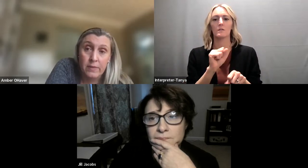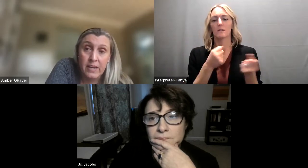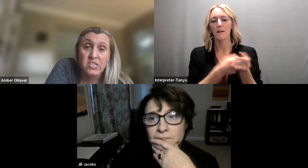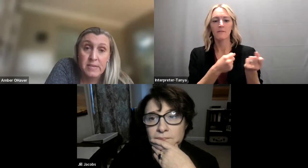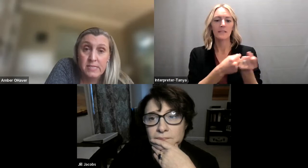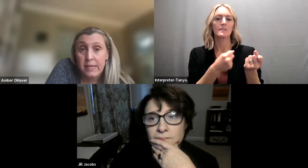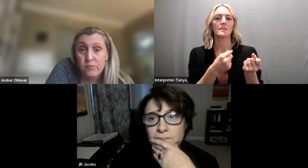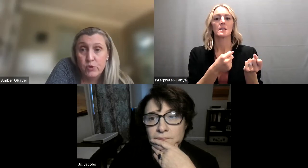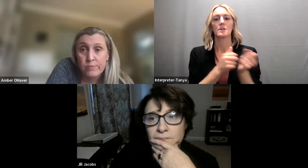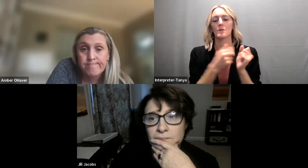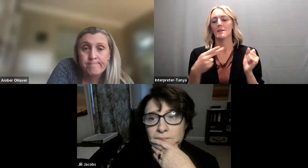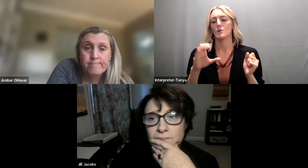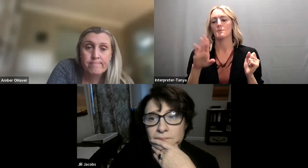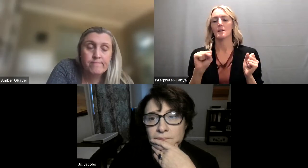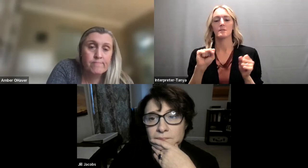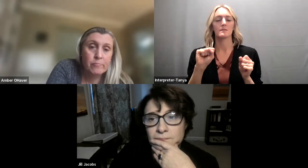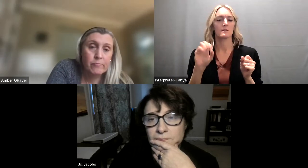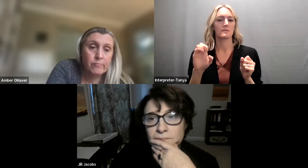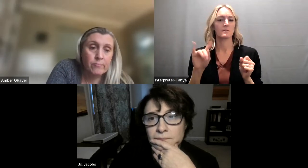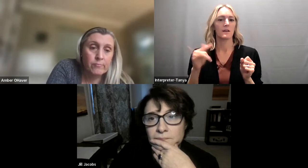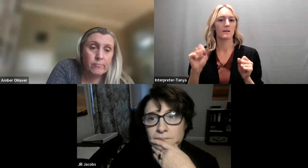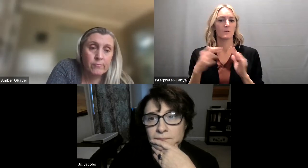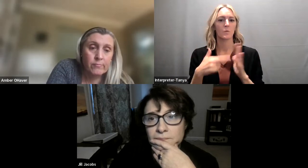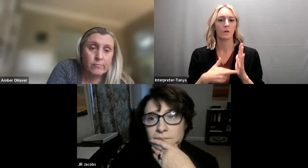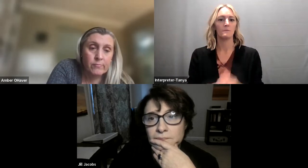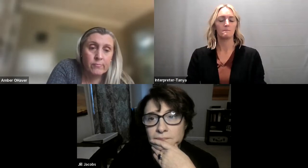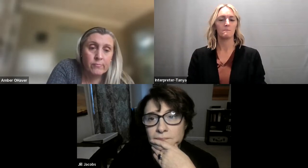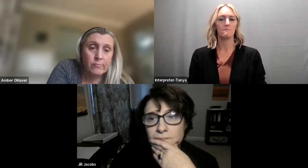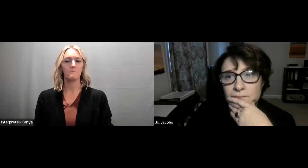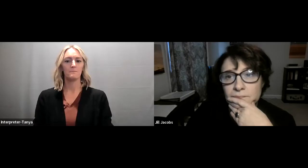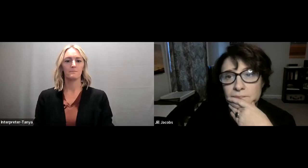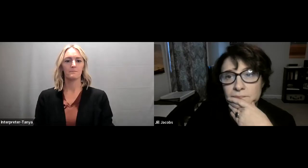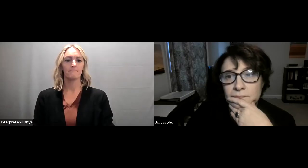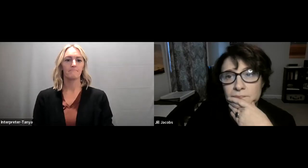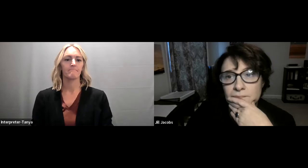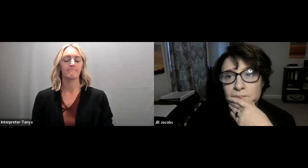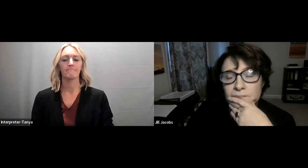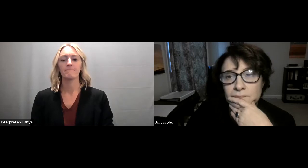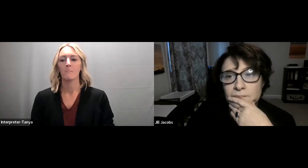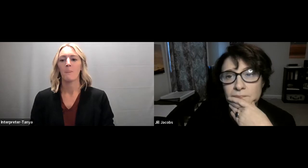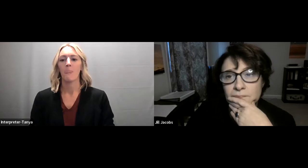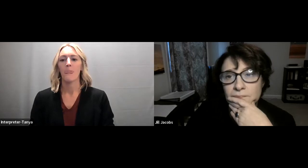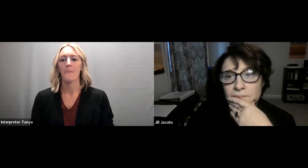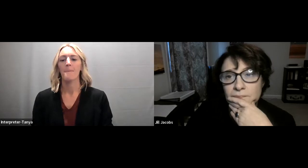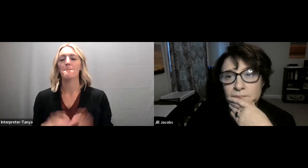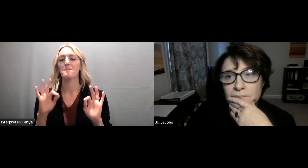the HCBS seatings rule. Thank you so much, Amber.